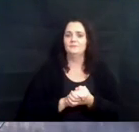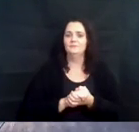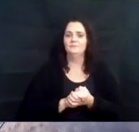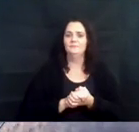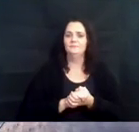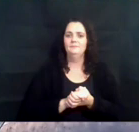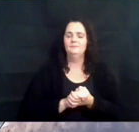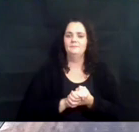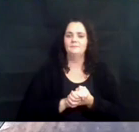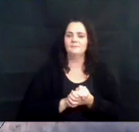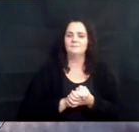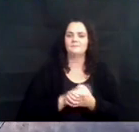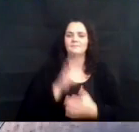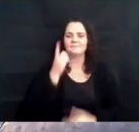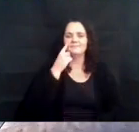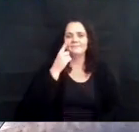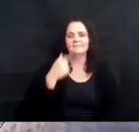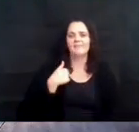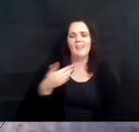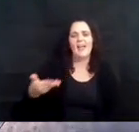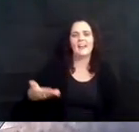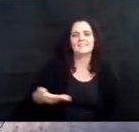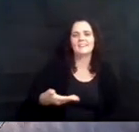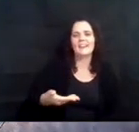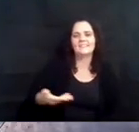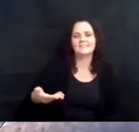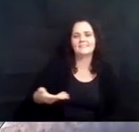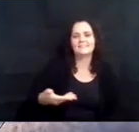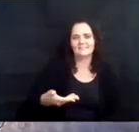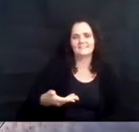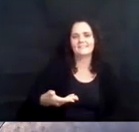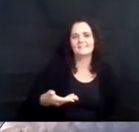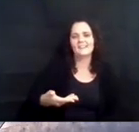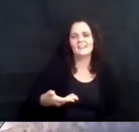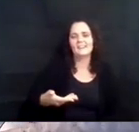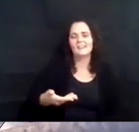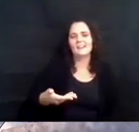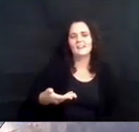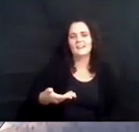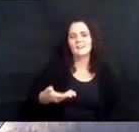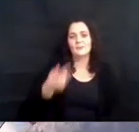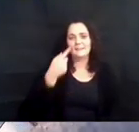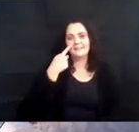as I put my hand down underneath it, you see what the camera there is seeing underneath.